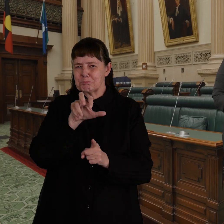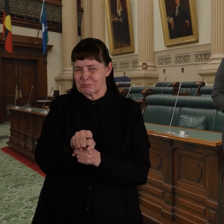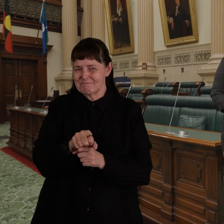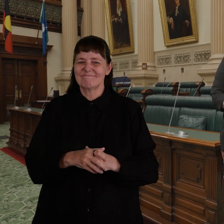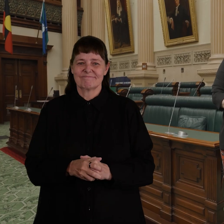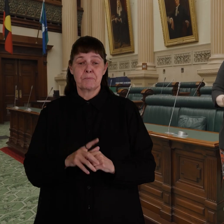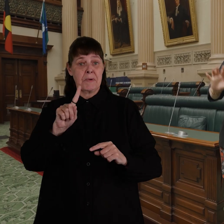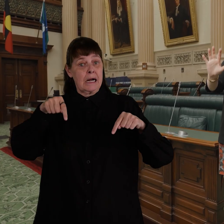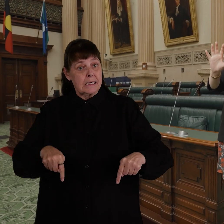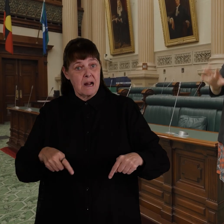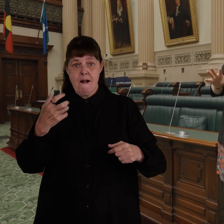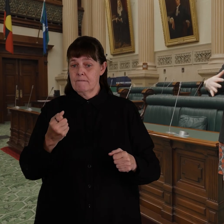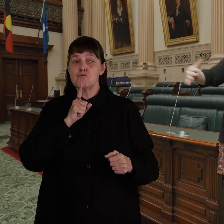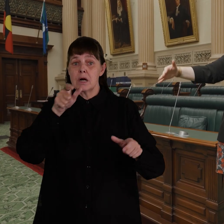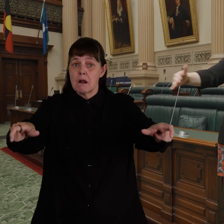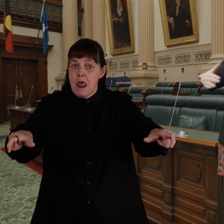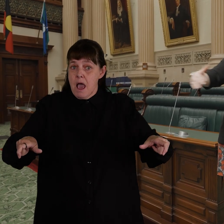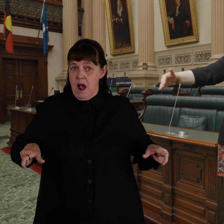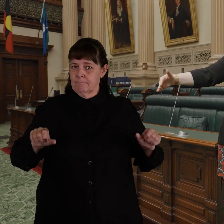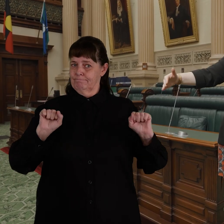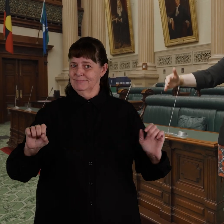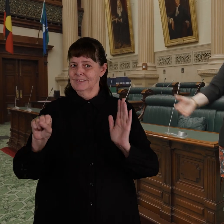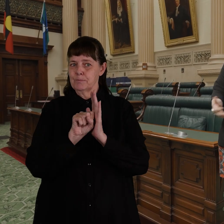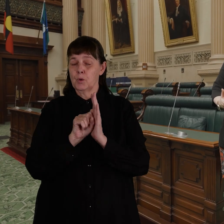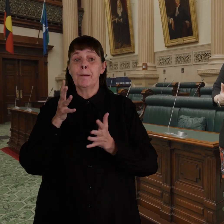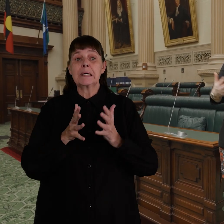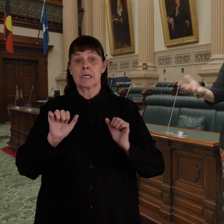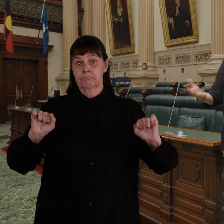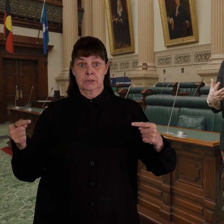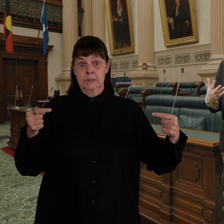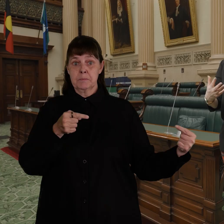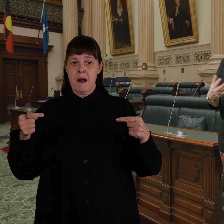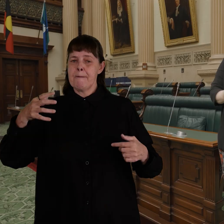great metal detectors, but we have this bread bloodline as a symbol that we should respect